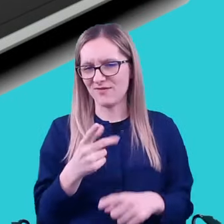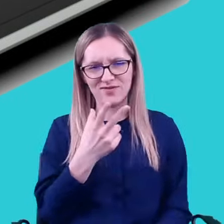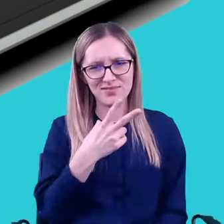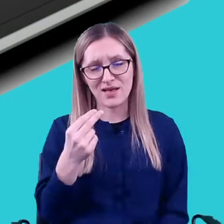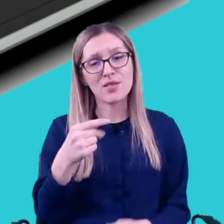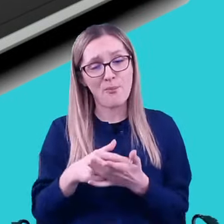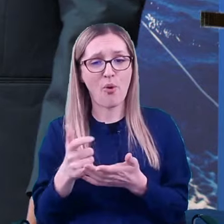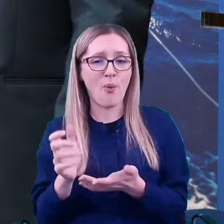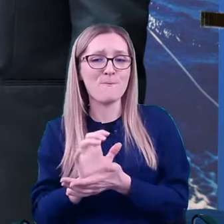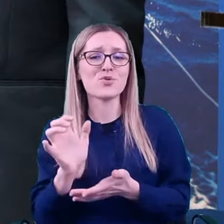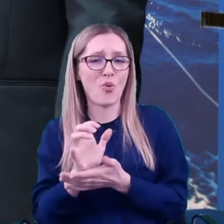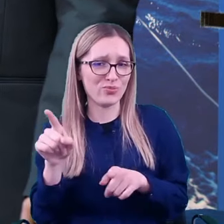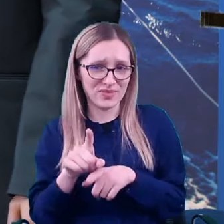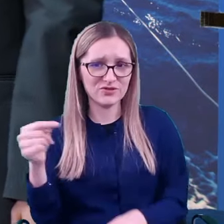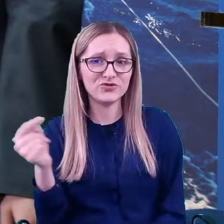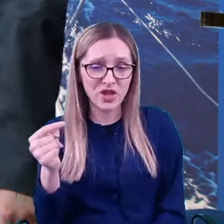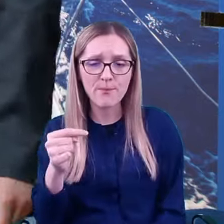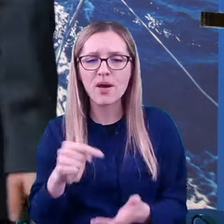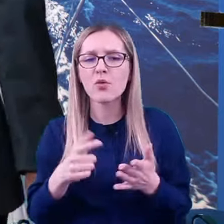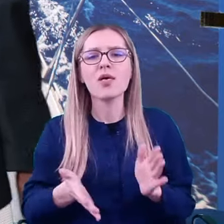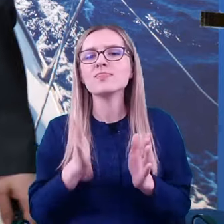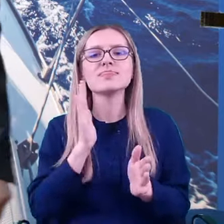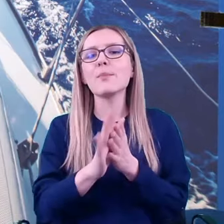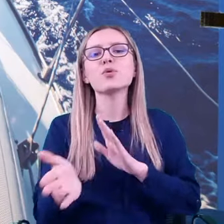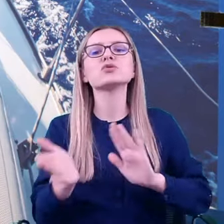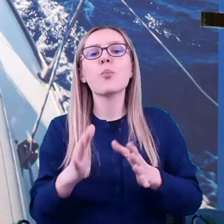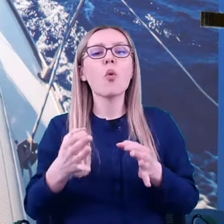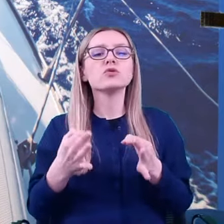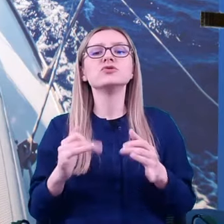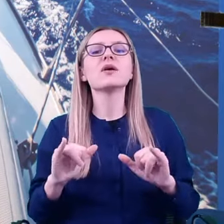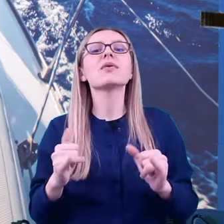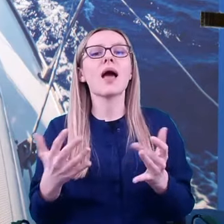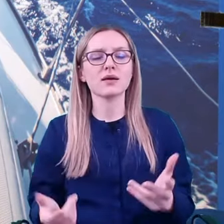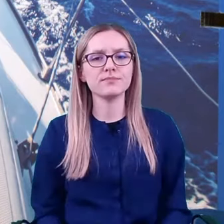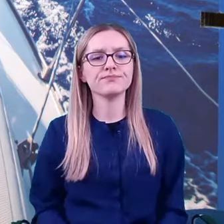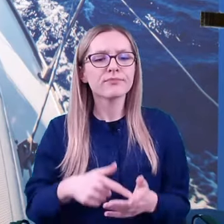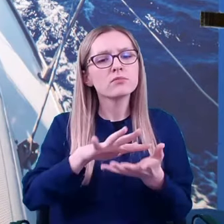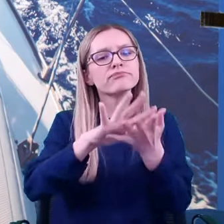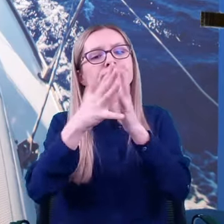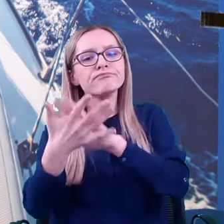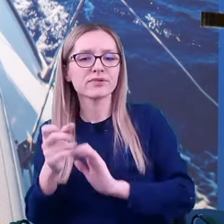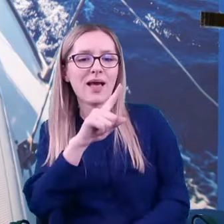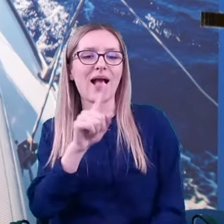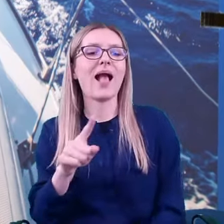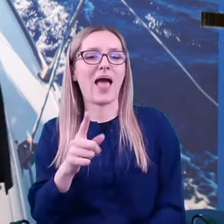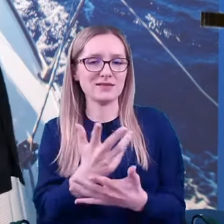The easiest way to do so today is reforming of natural gas. There is no need to worry,